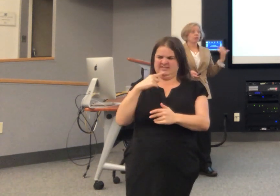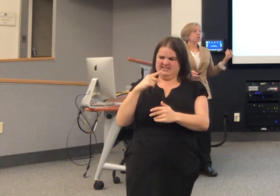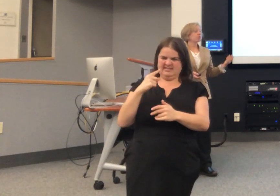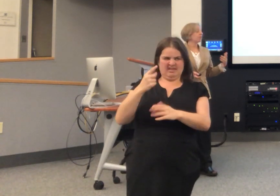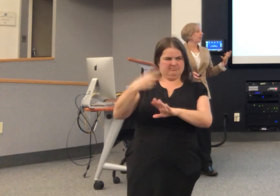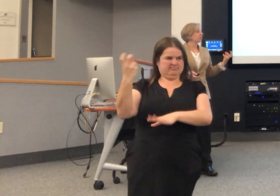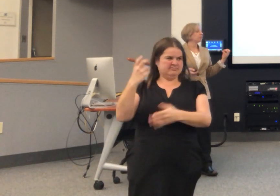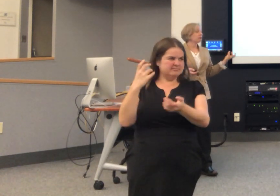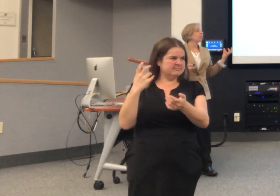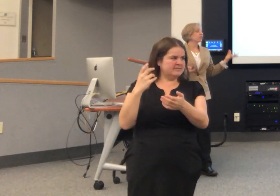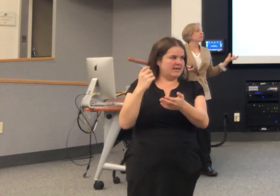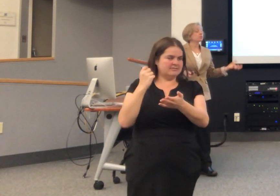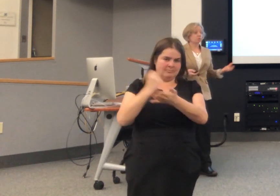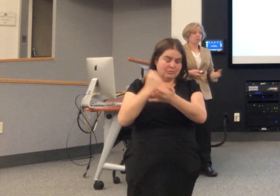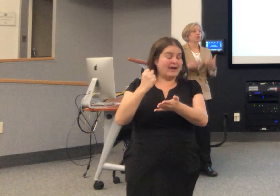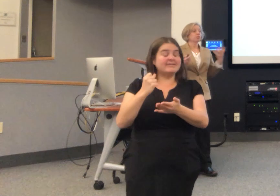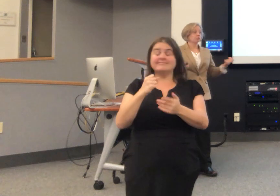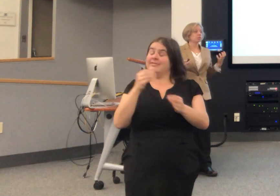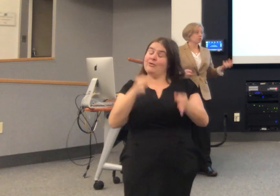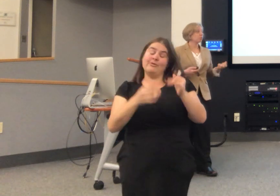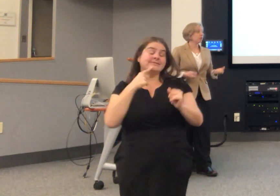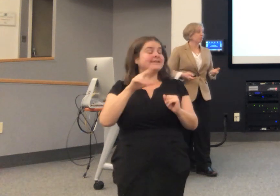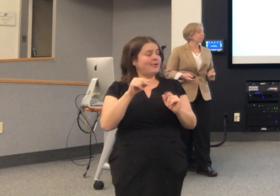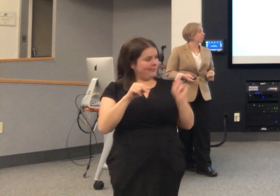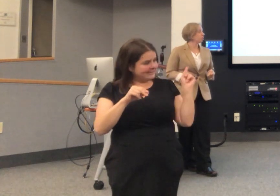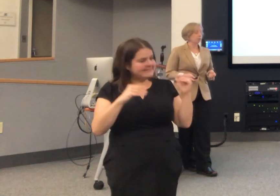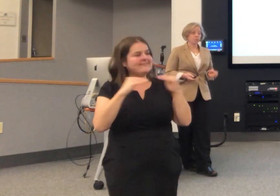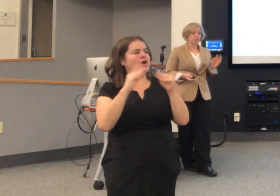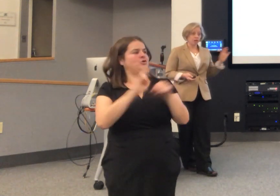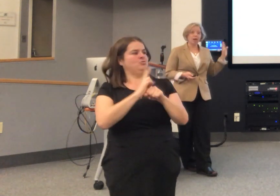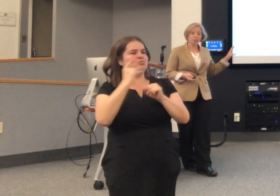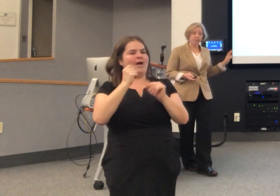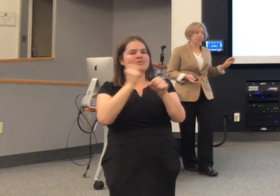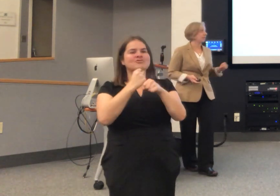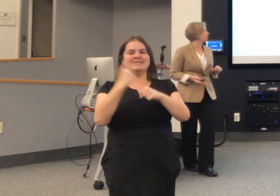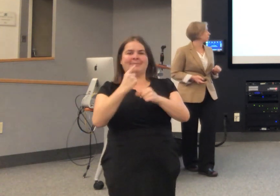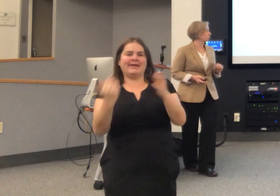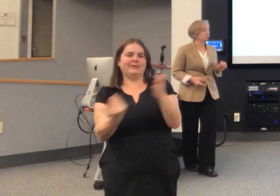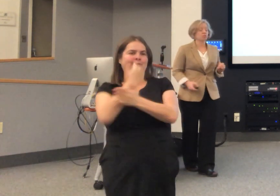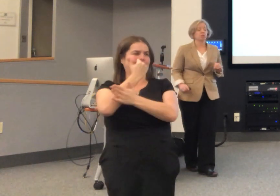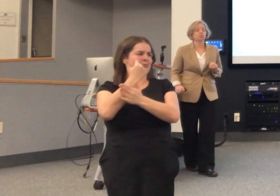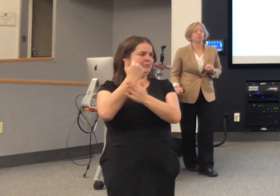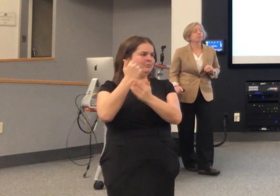And the court found that, they said this was fair use. This was creating something new. So how do we get to that result?